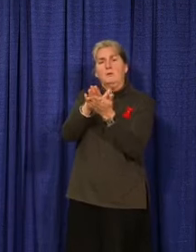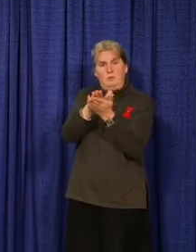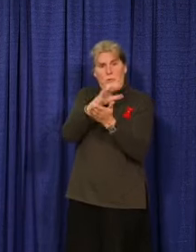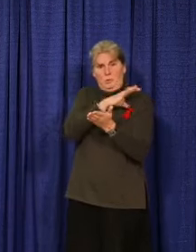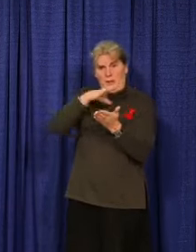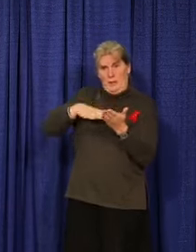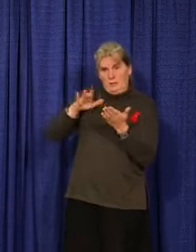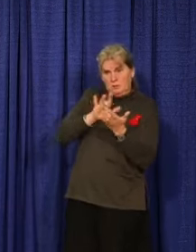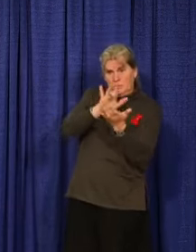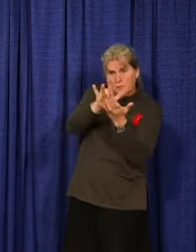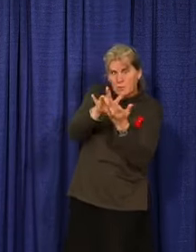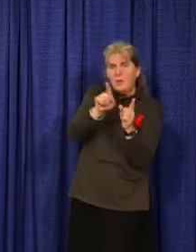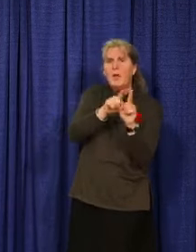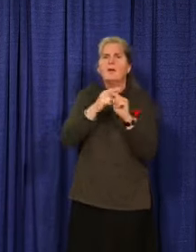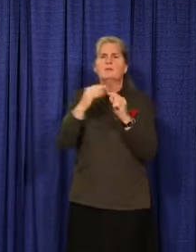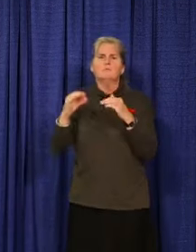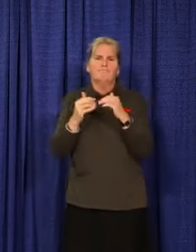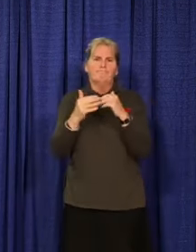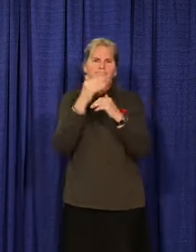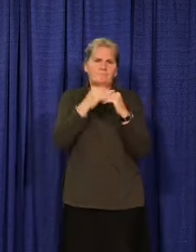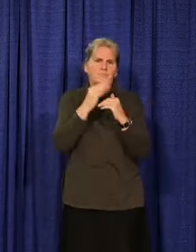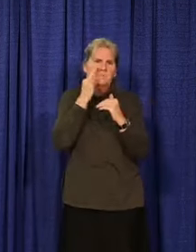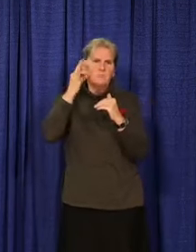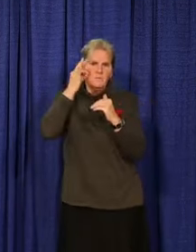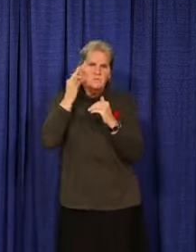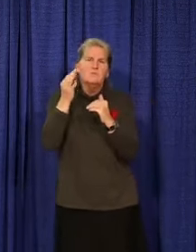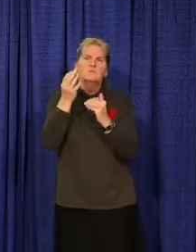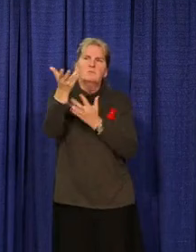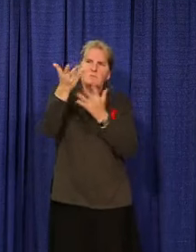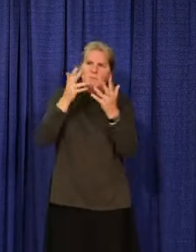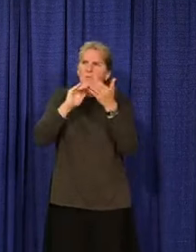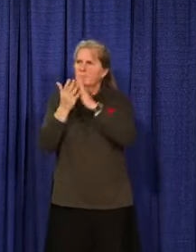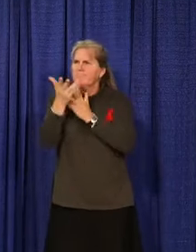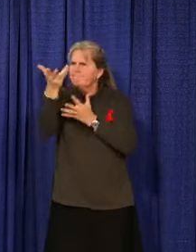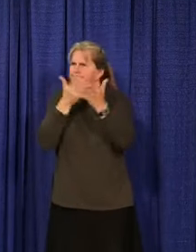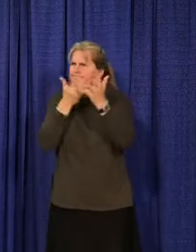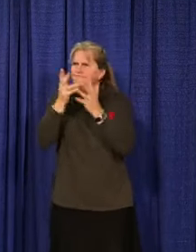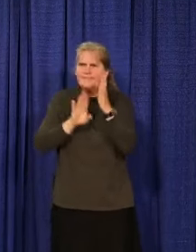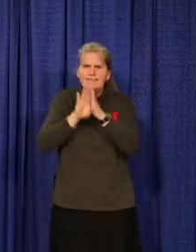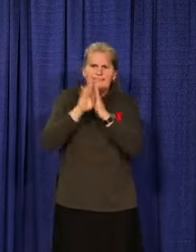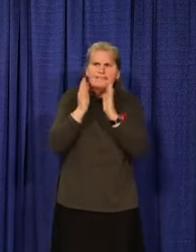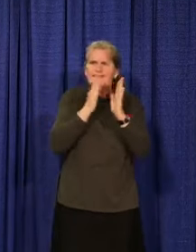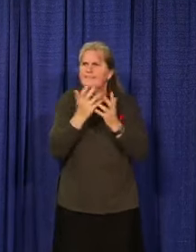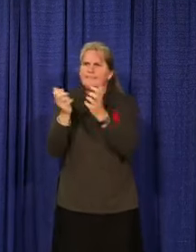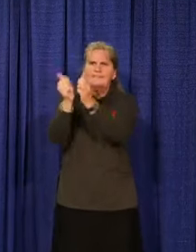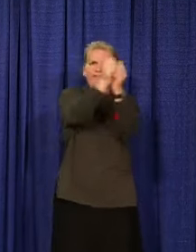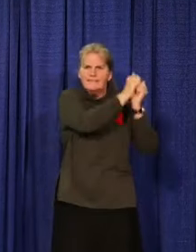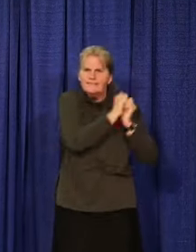First Nation for feedback to address community concerns. Thanks to everyone for their tremendous efforts to work